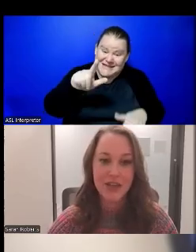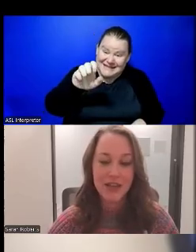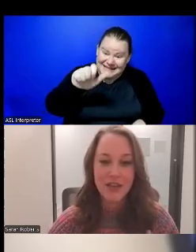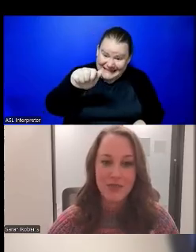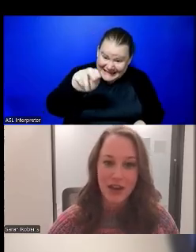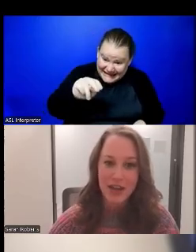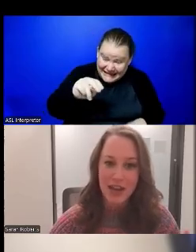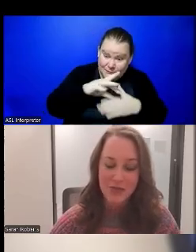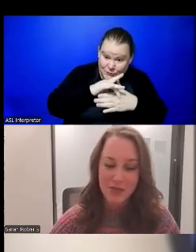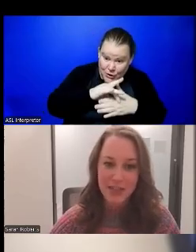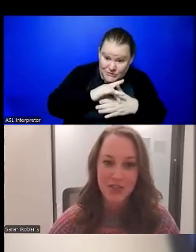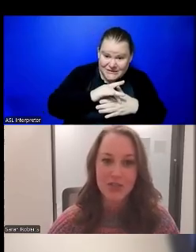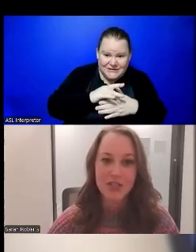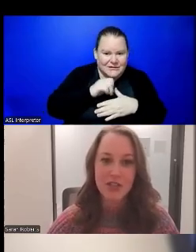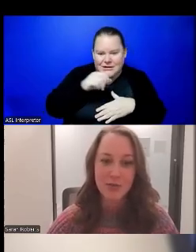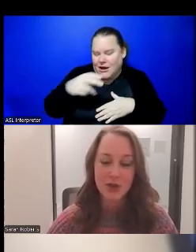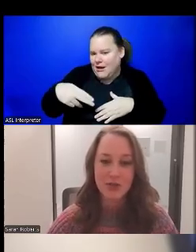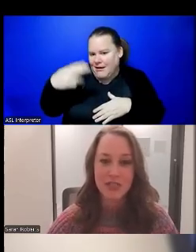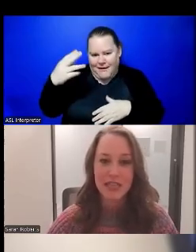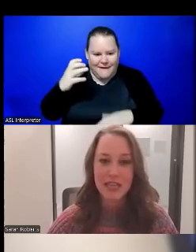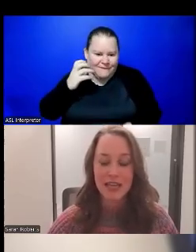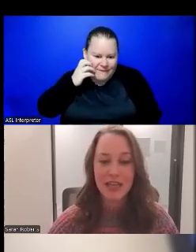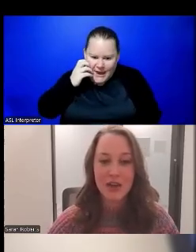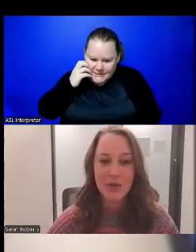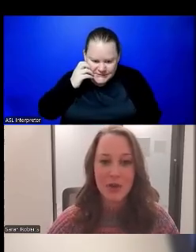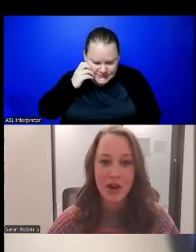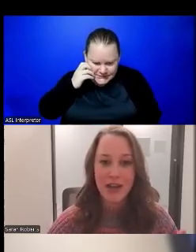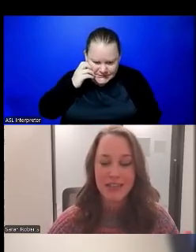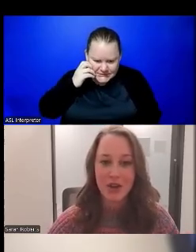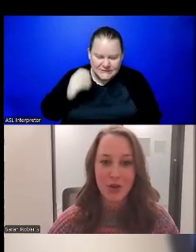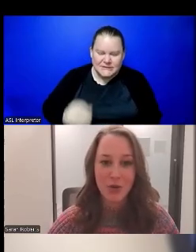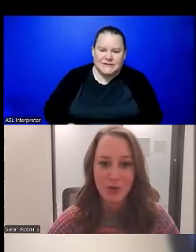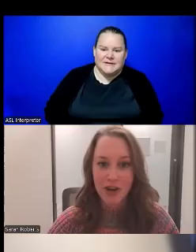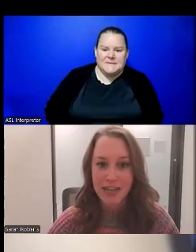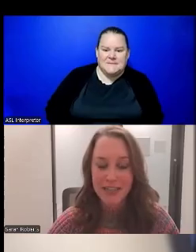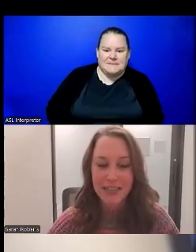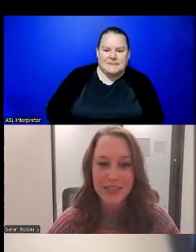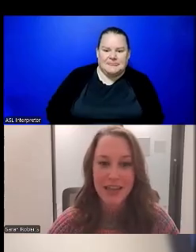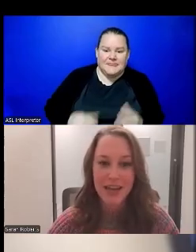of very high fat sources of protein. We want whole grains in